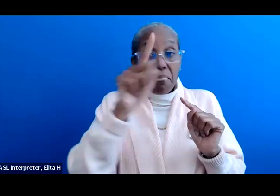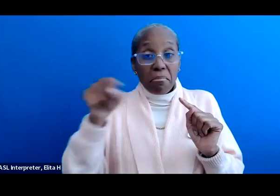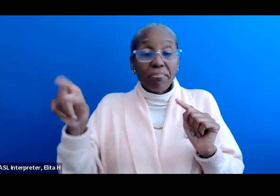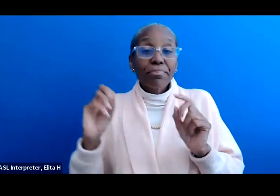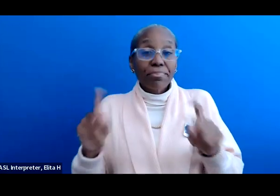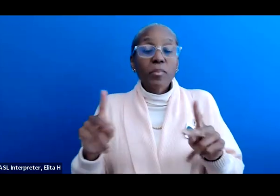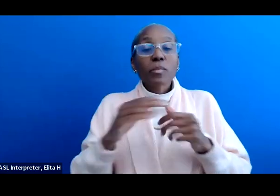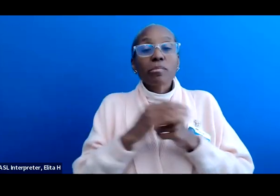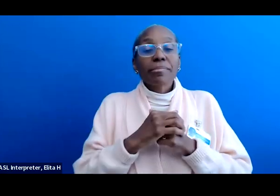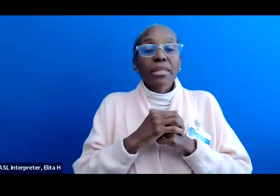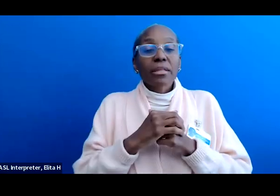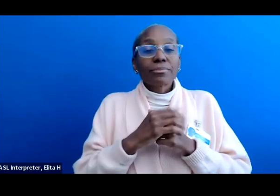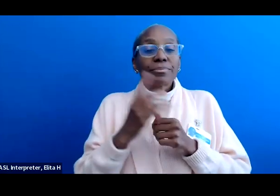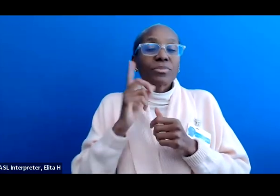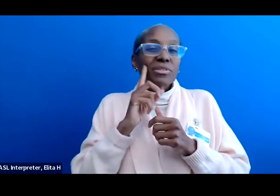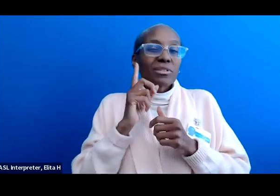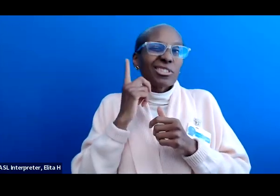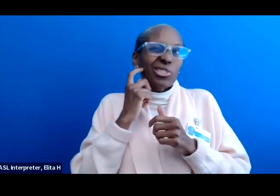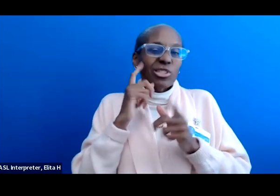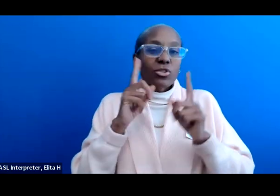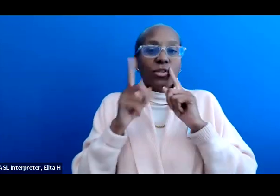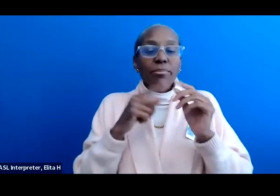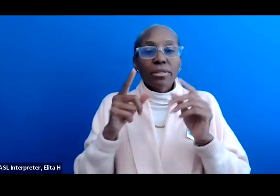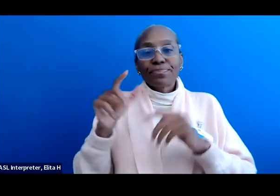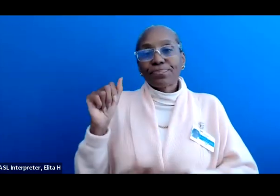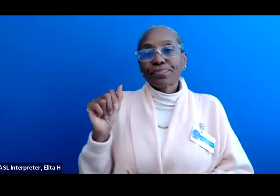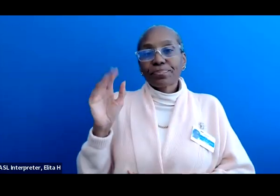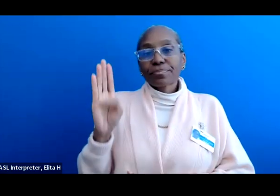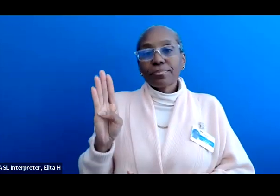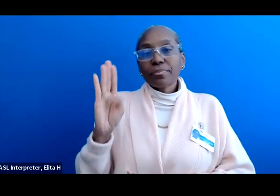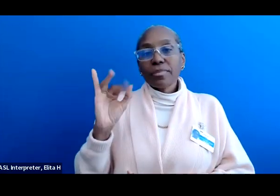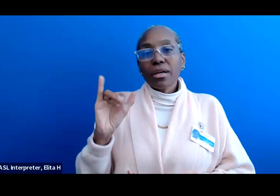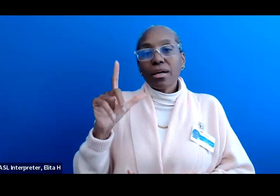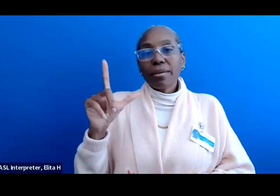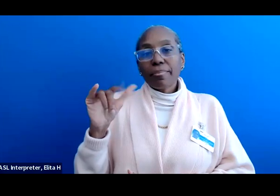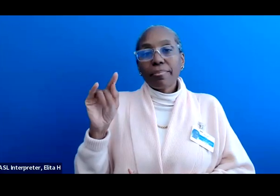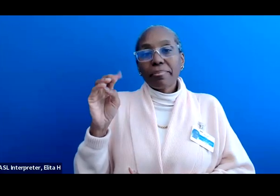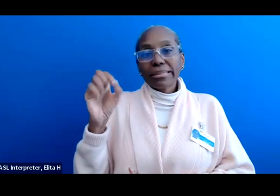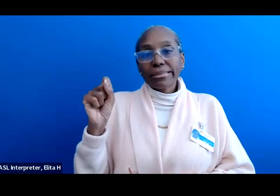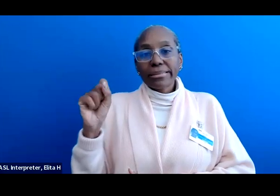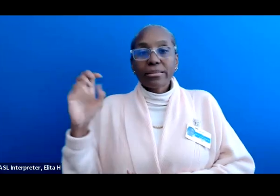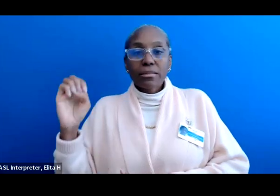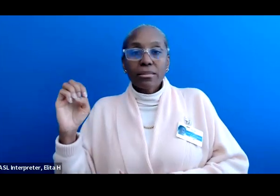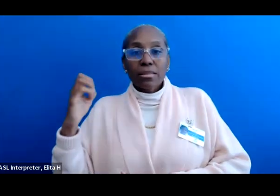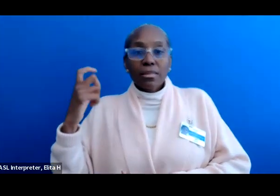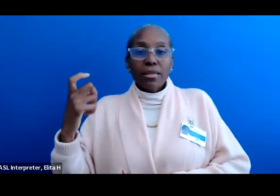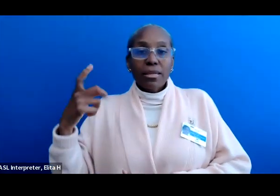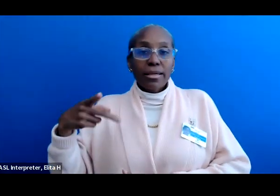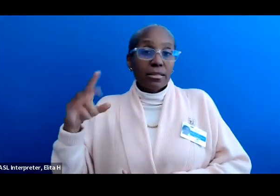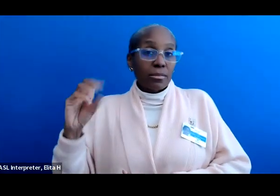Now we were just talking about the Abilities Expo and those come to different cities. It goes around the country.